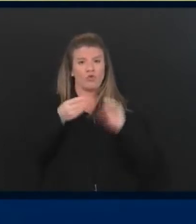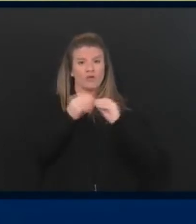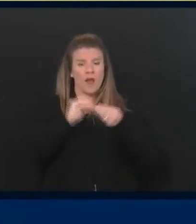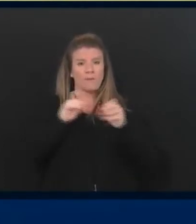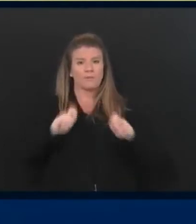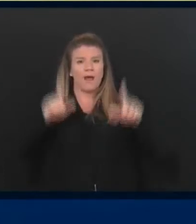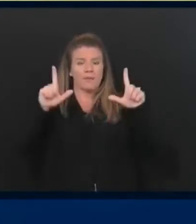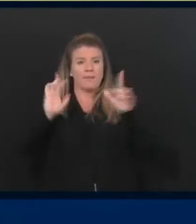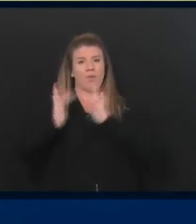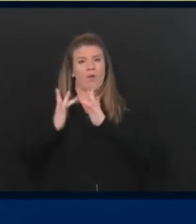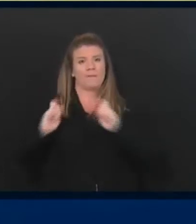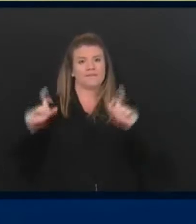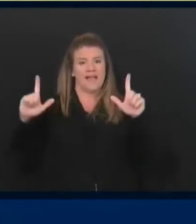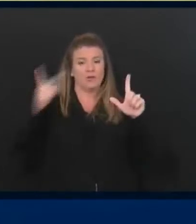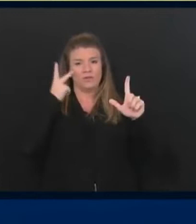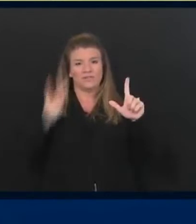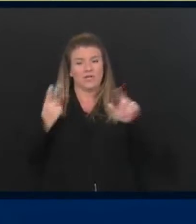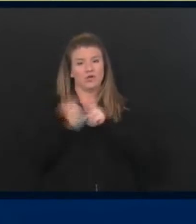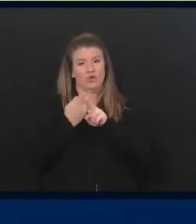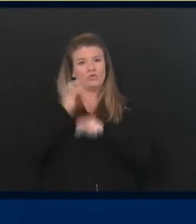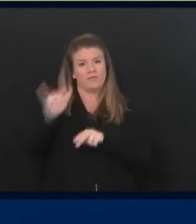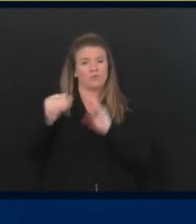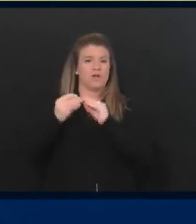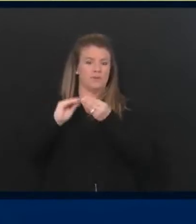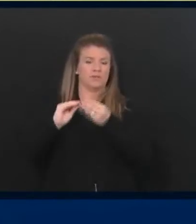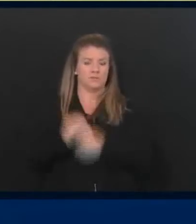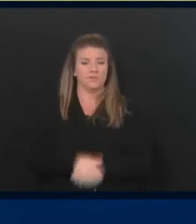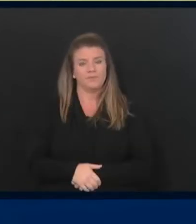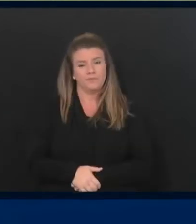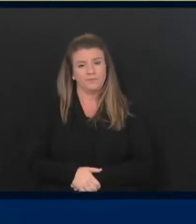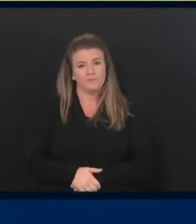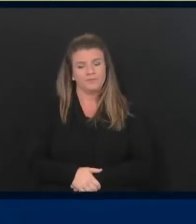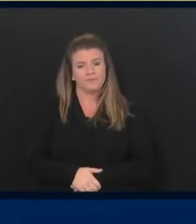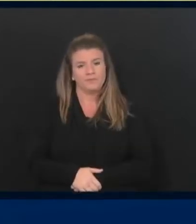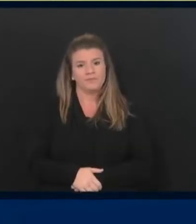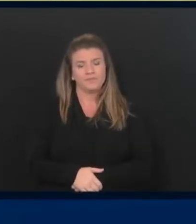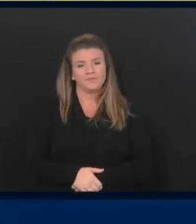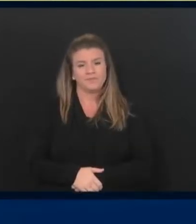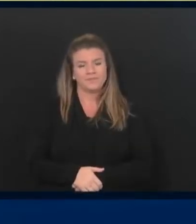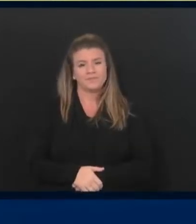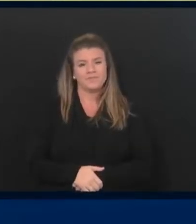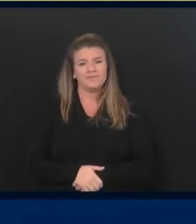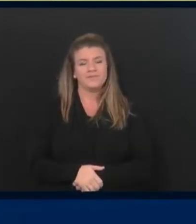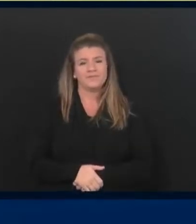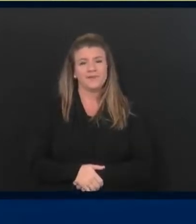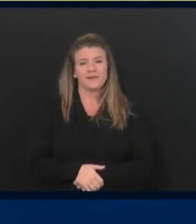TO FIND YOUR LOCAL DOMESTIC VIOLENCE PROGRAM, USE THESE NUMBERS OR THE WEBSITE ON THE